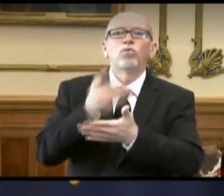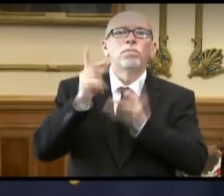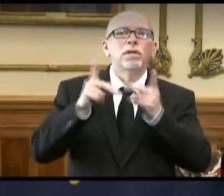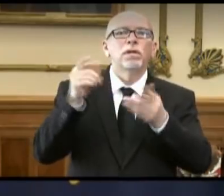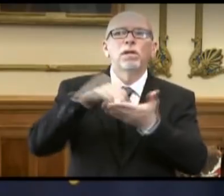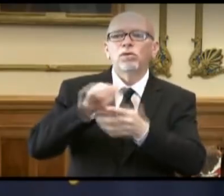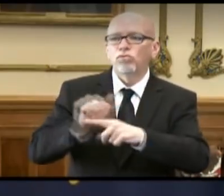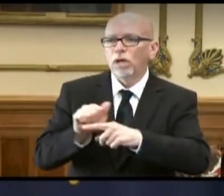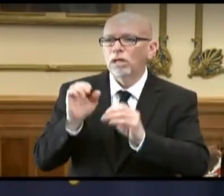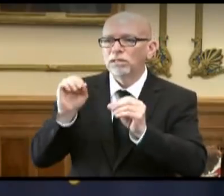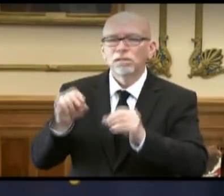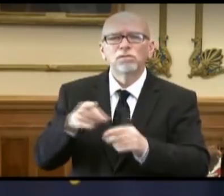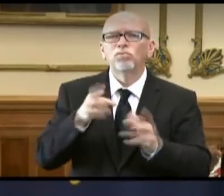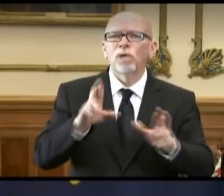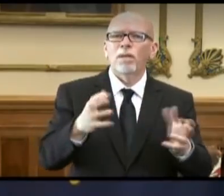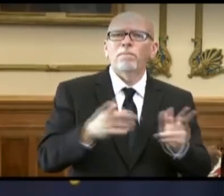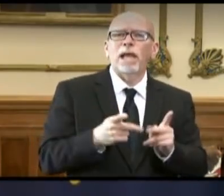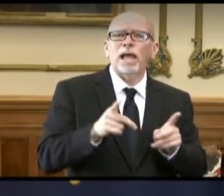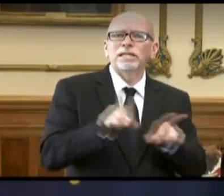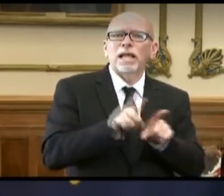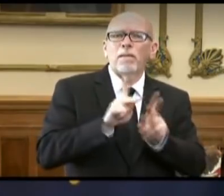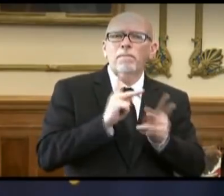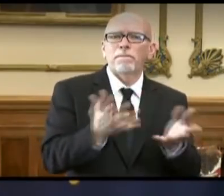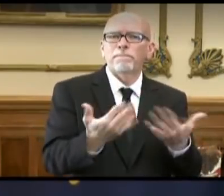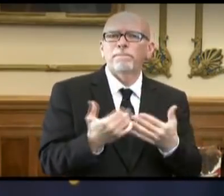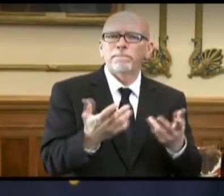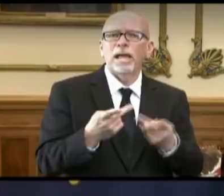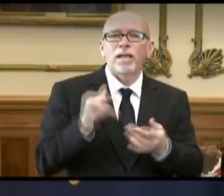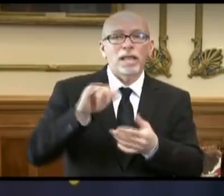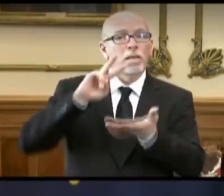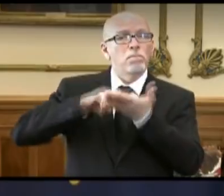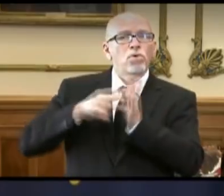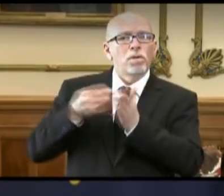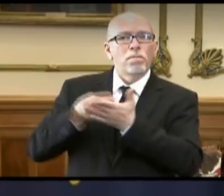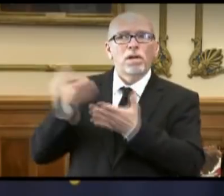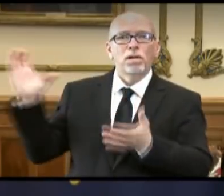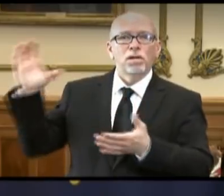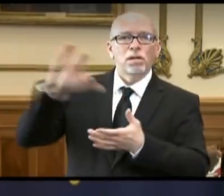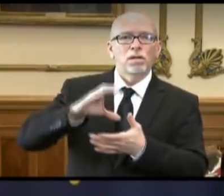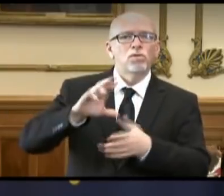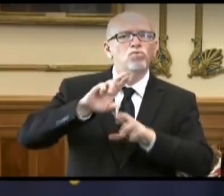ON THE COURT WHEN WE FIRE BACK UP.